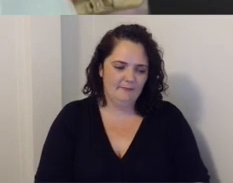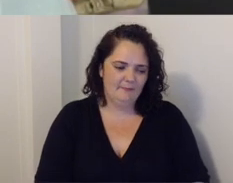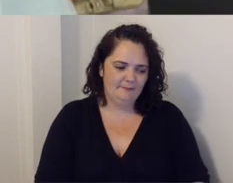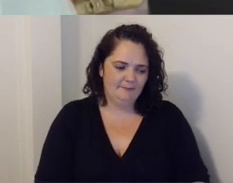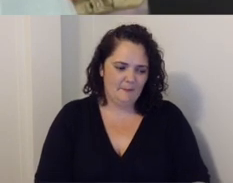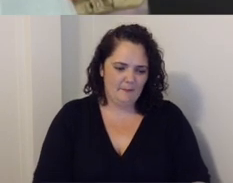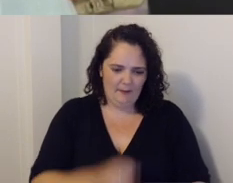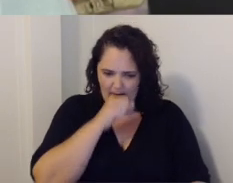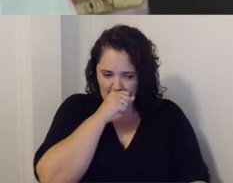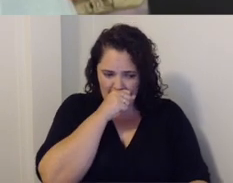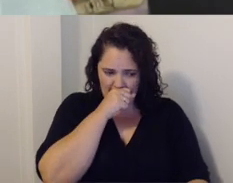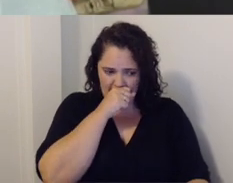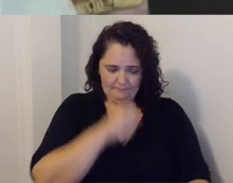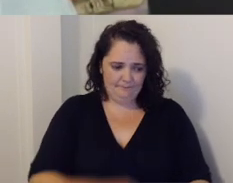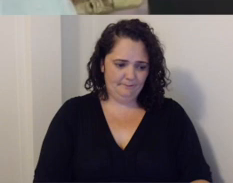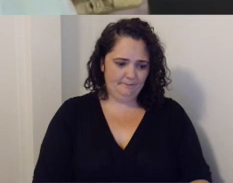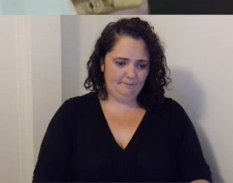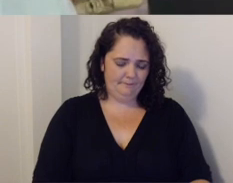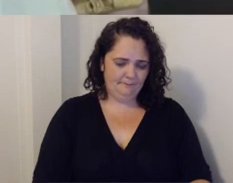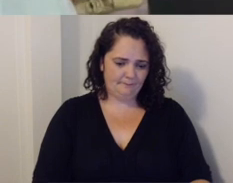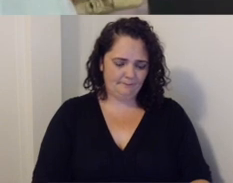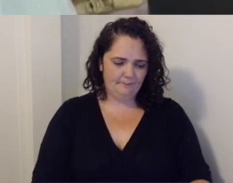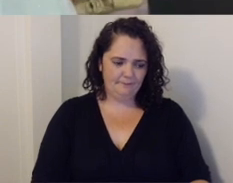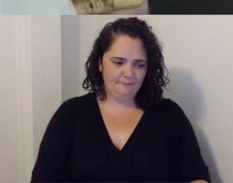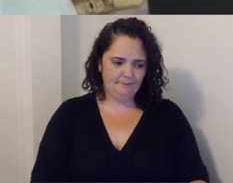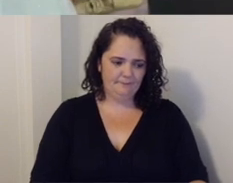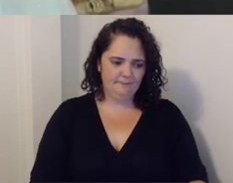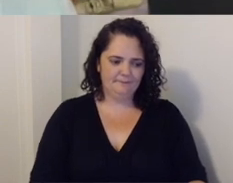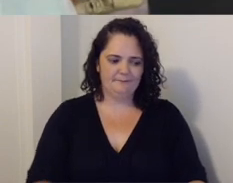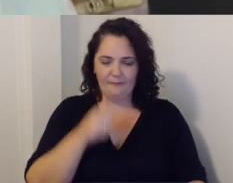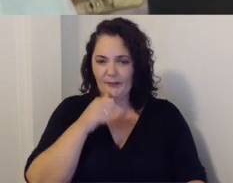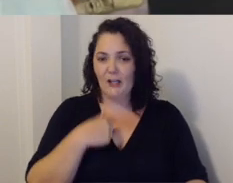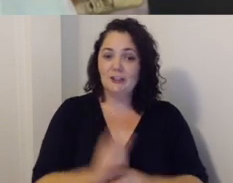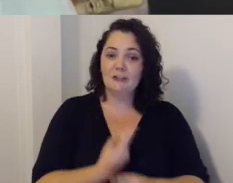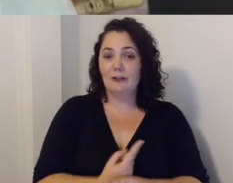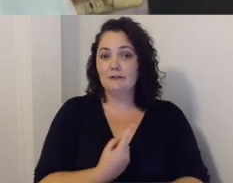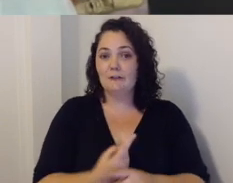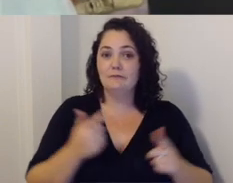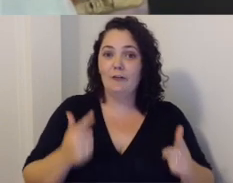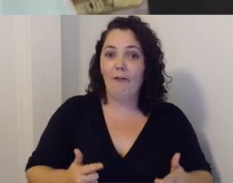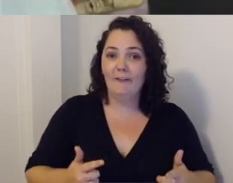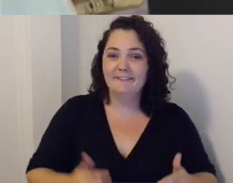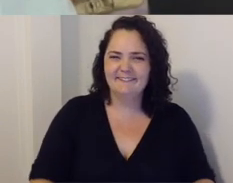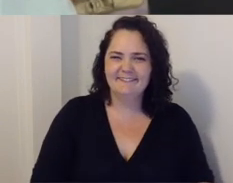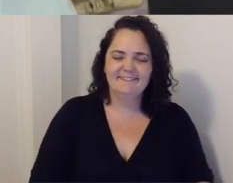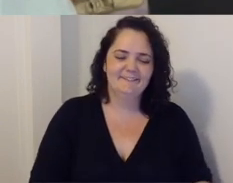alright you know and y'all will get used to me yammering on while you're drawing here alright